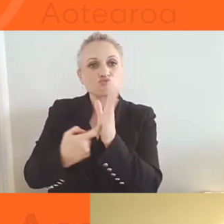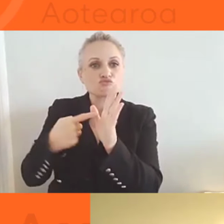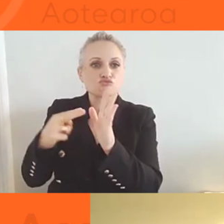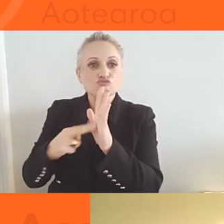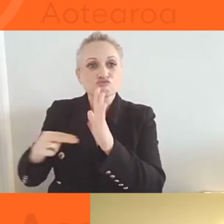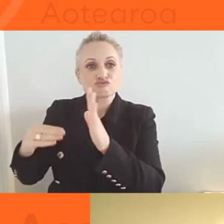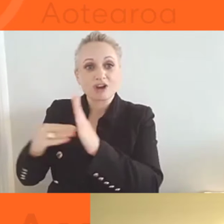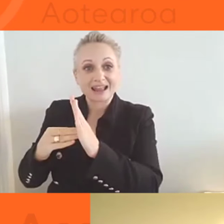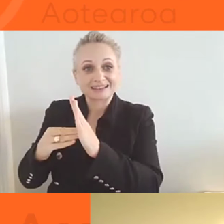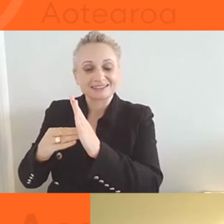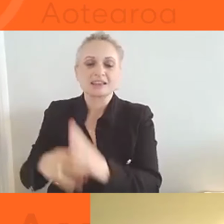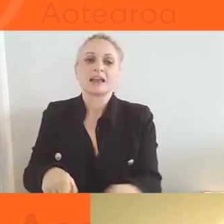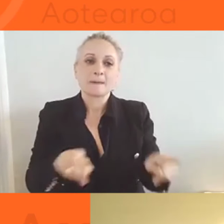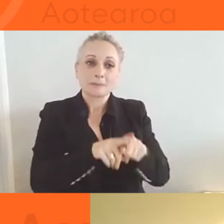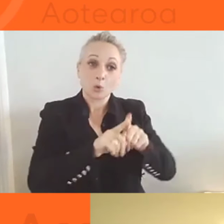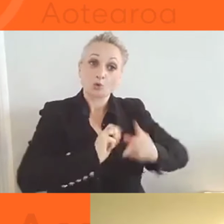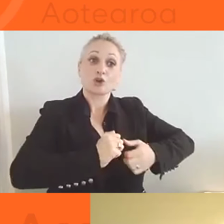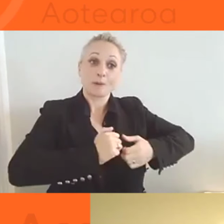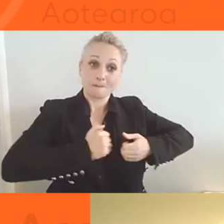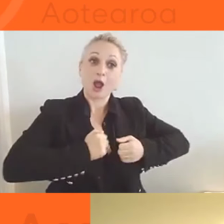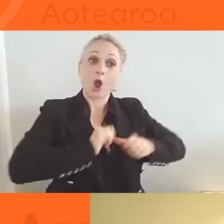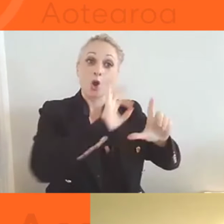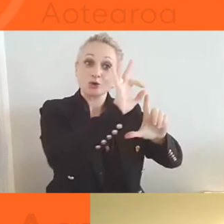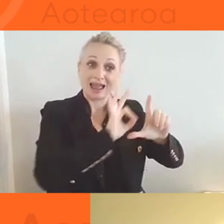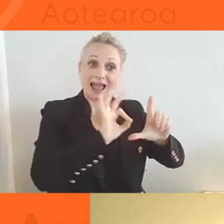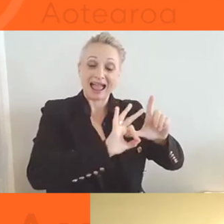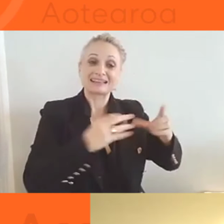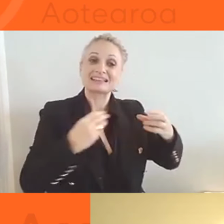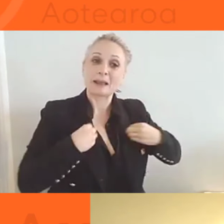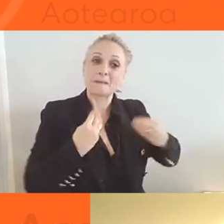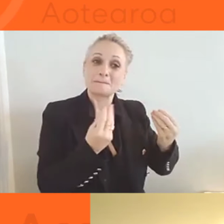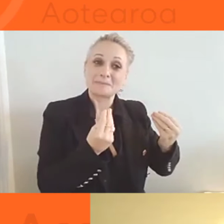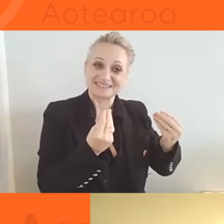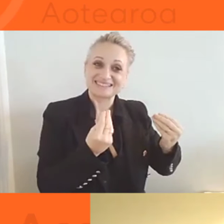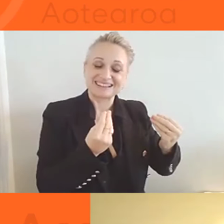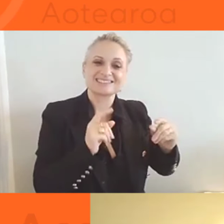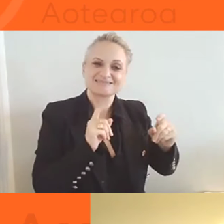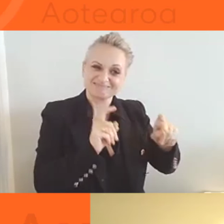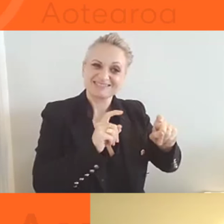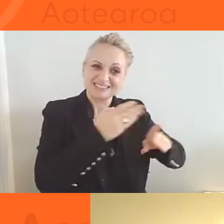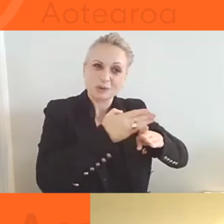active in Wellington. So I'll possibly refer to both of those aspects